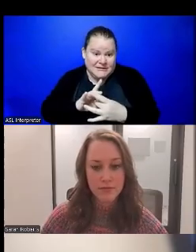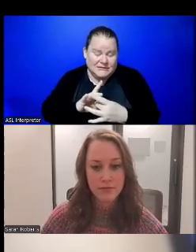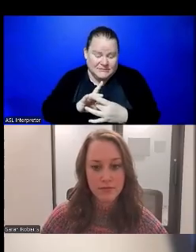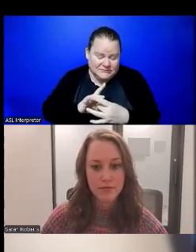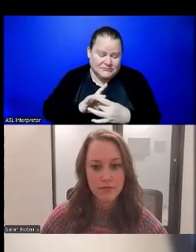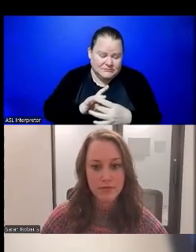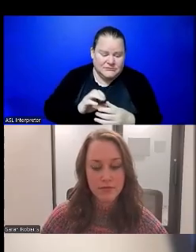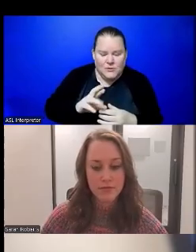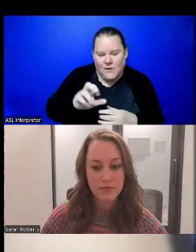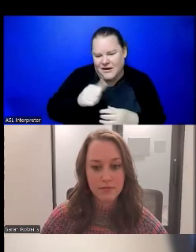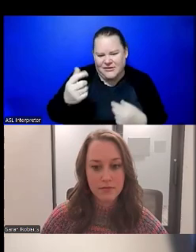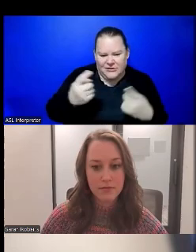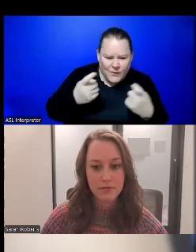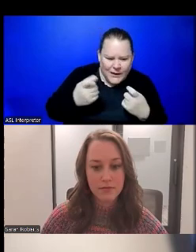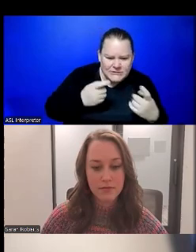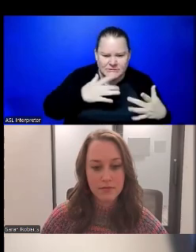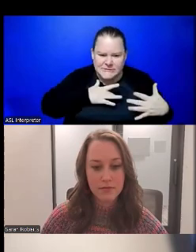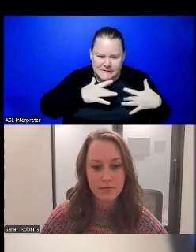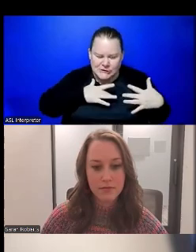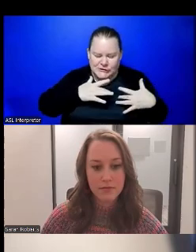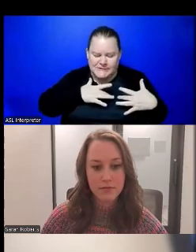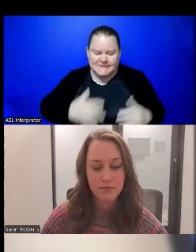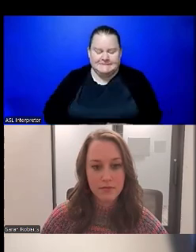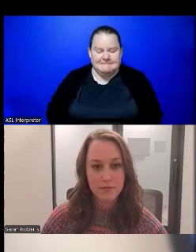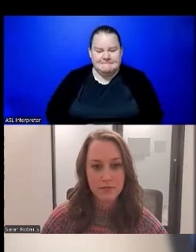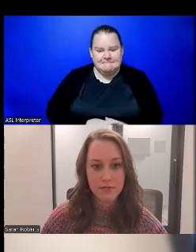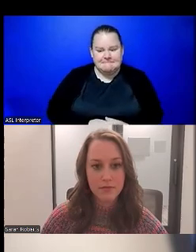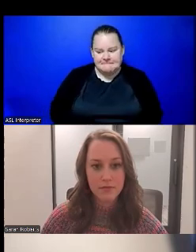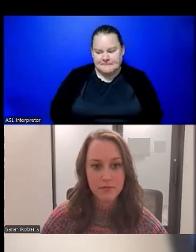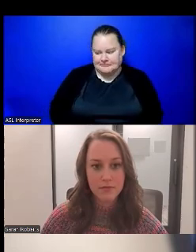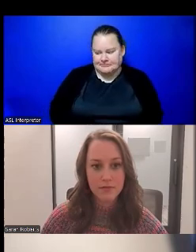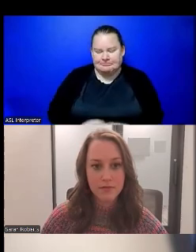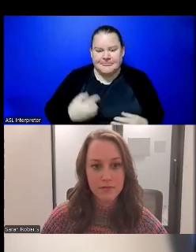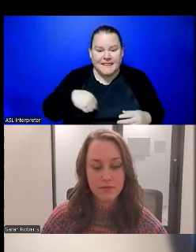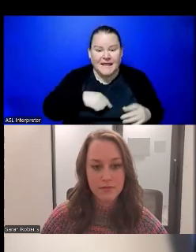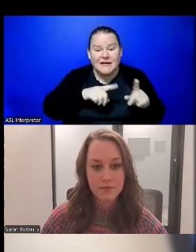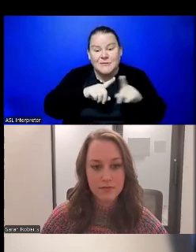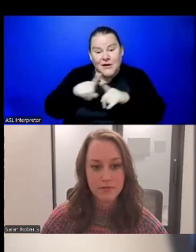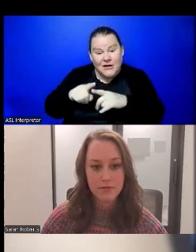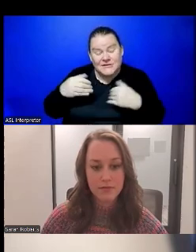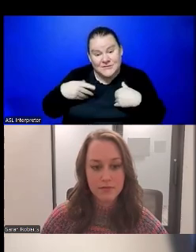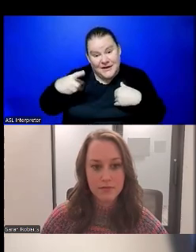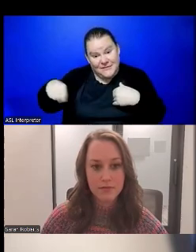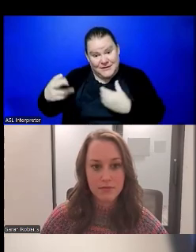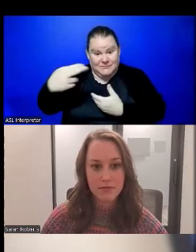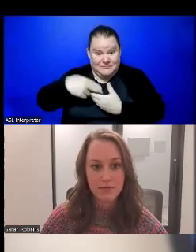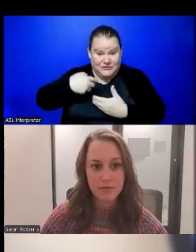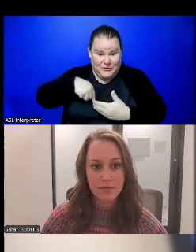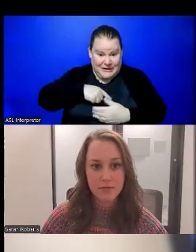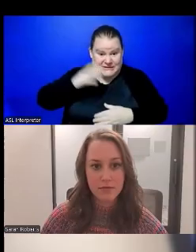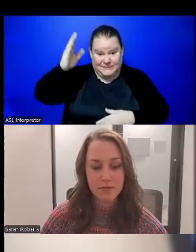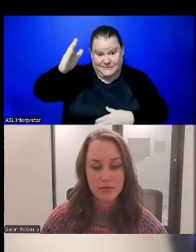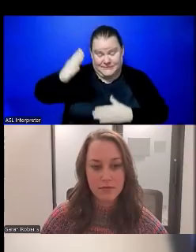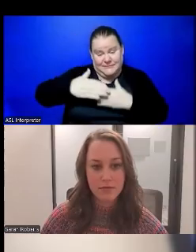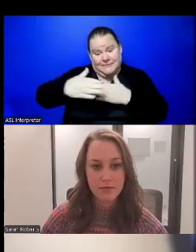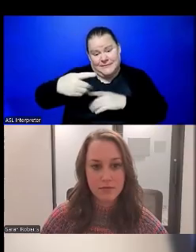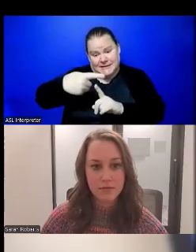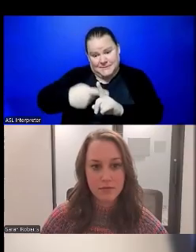questions or concerns. And we'll also have them be joining us at the presentation next month as well, so they'll be able to